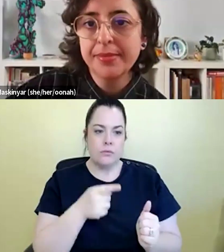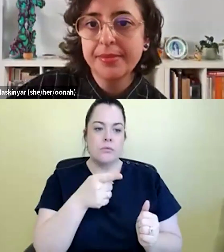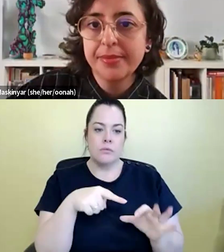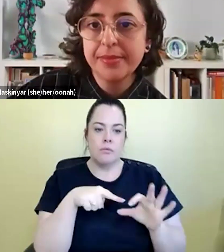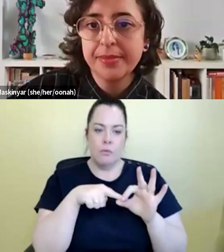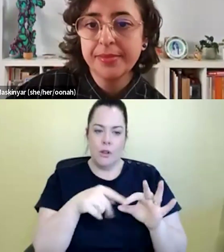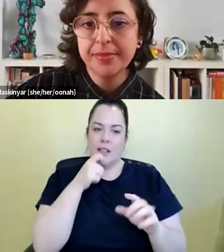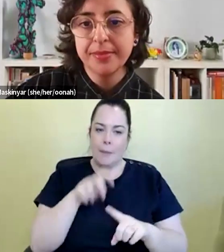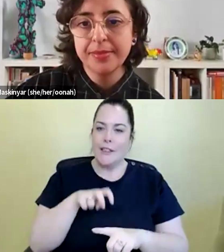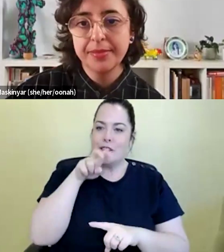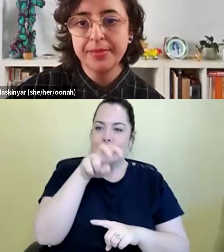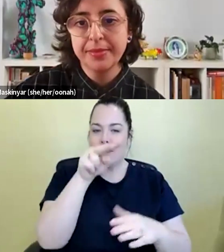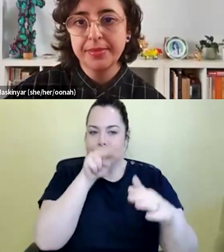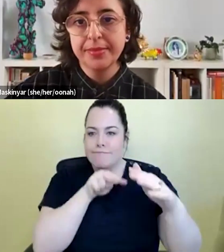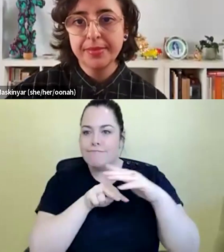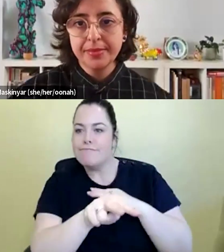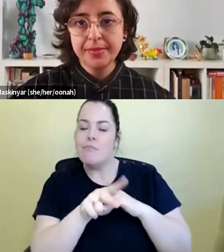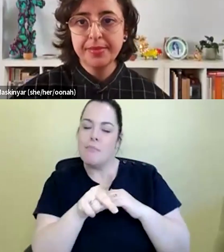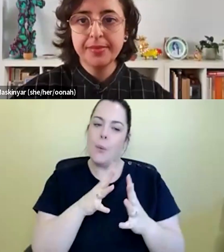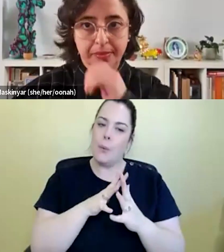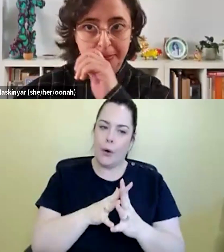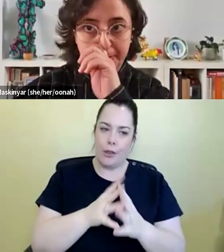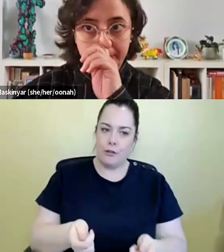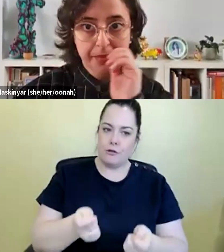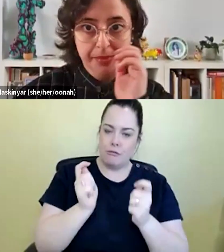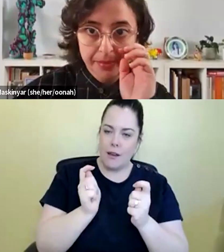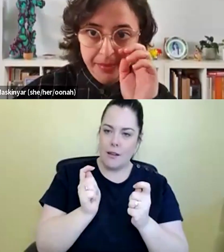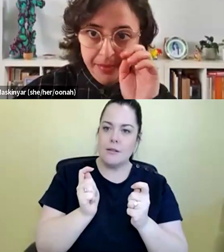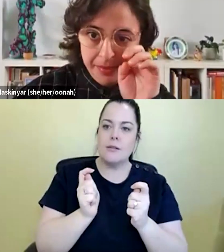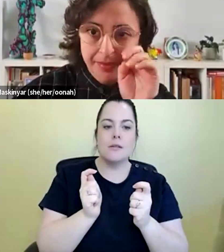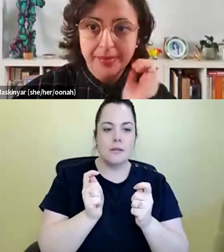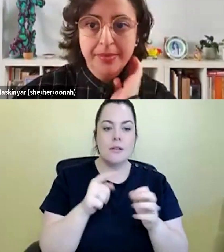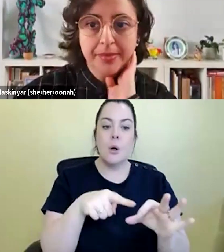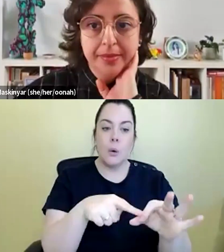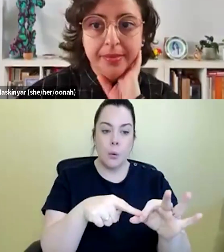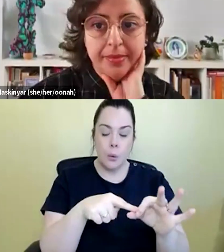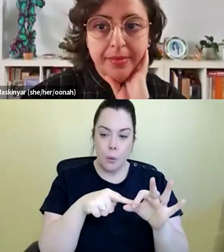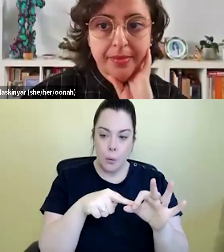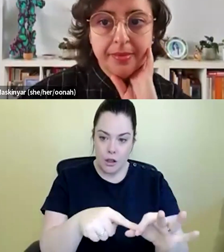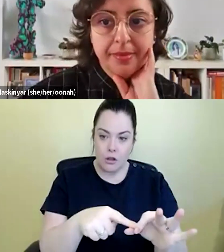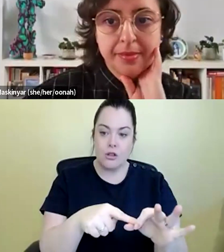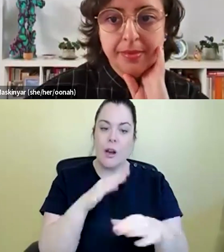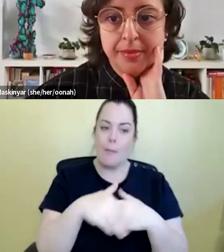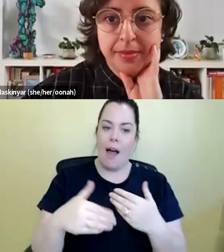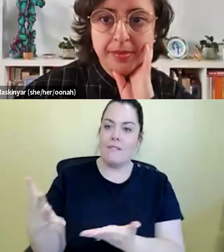but I think it is useful nonetheless. The question is asking around fundraising. And they